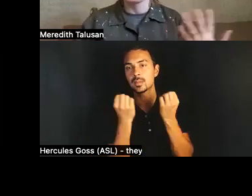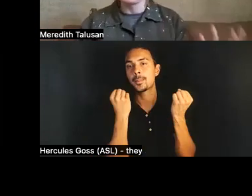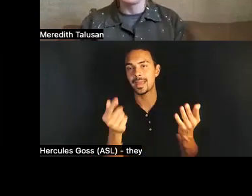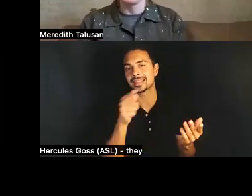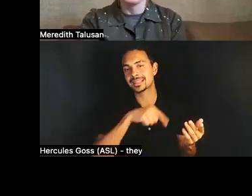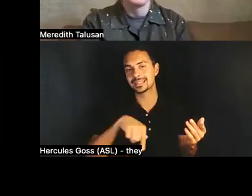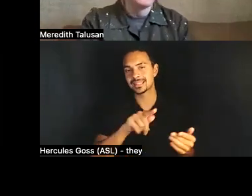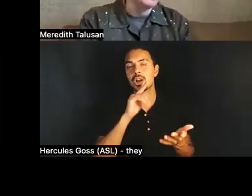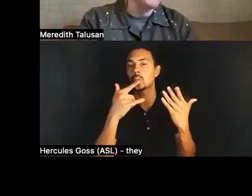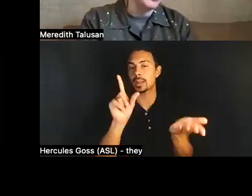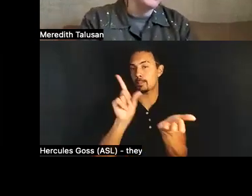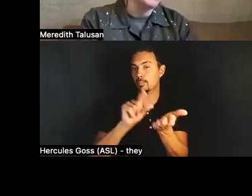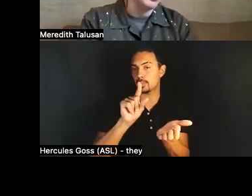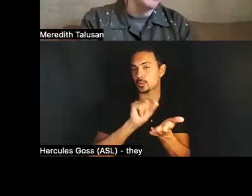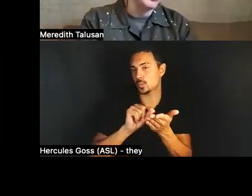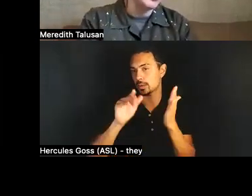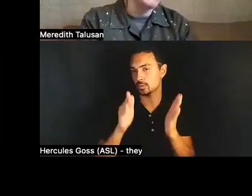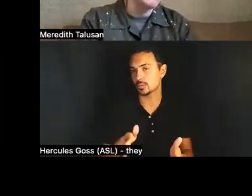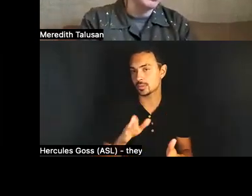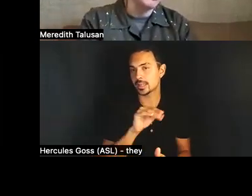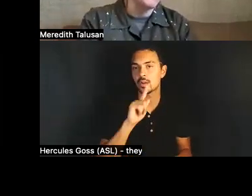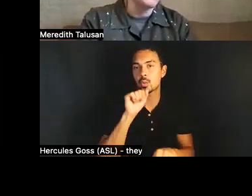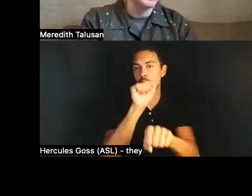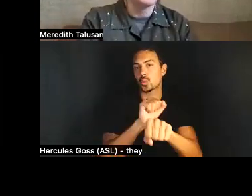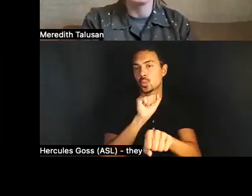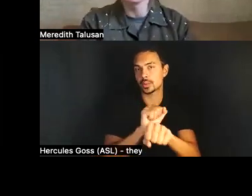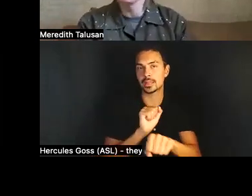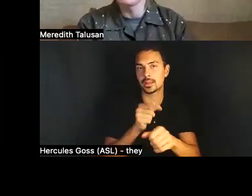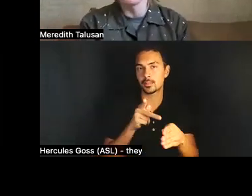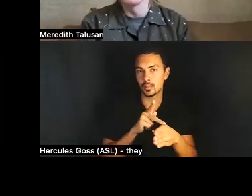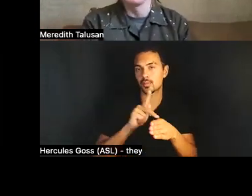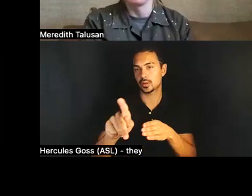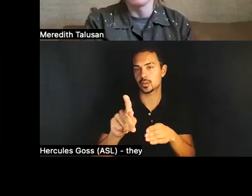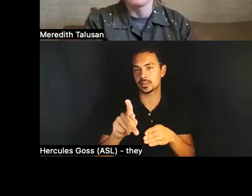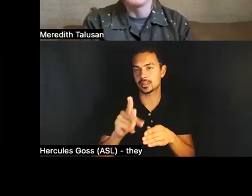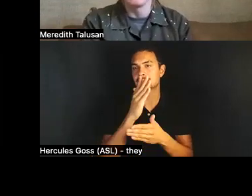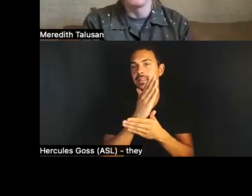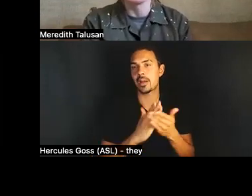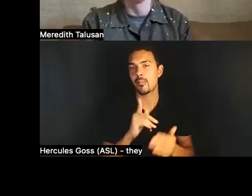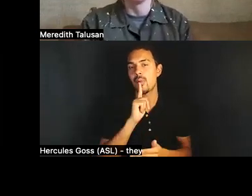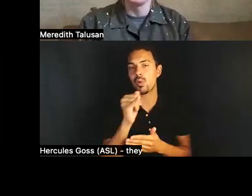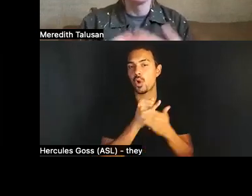I and other people in the group, many of whom are published writers, and are working professionally.